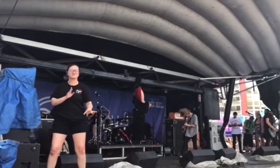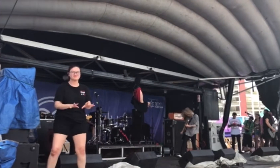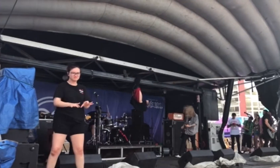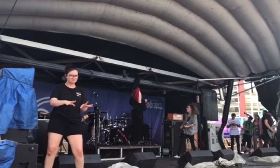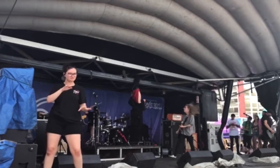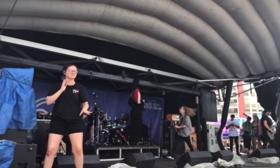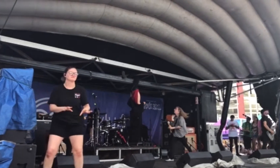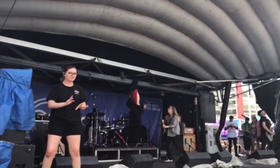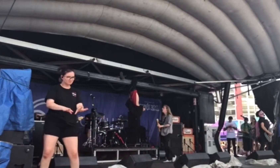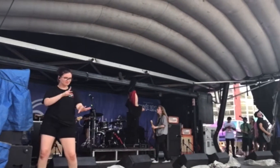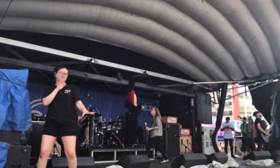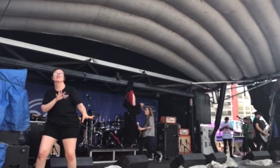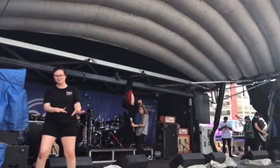*music during dial tones*